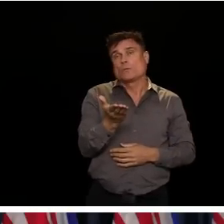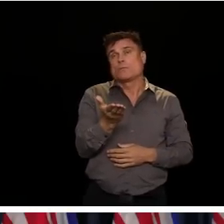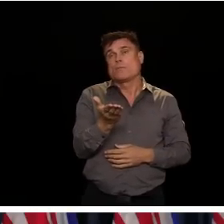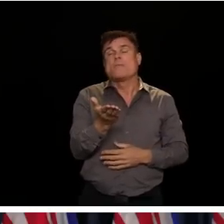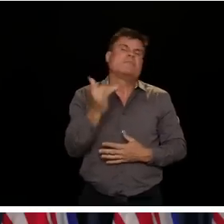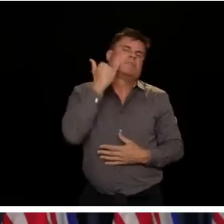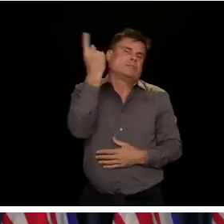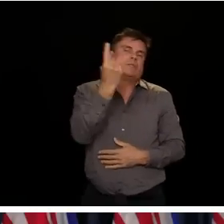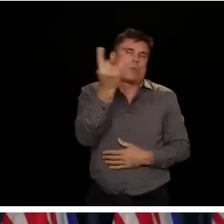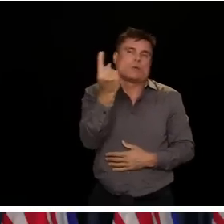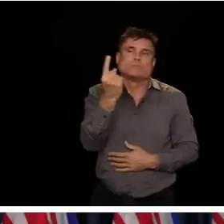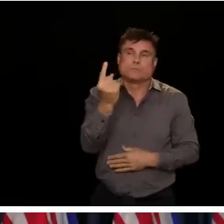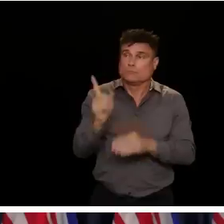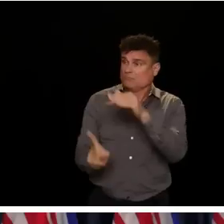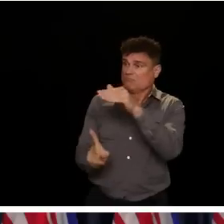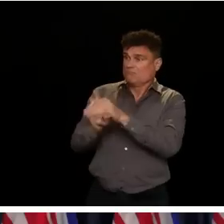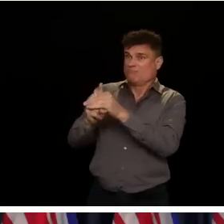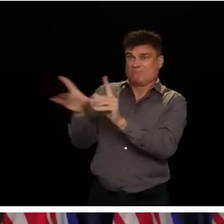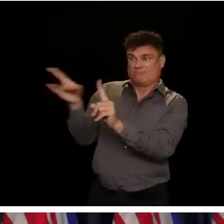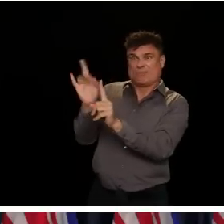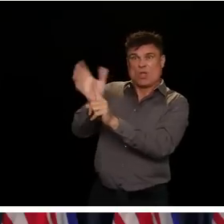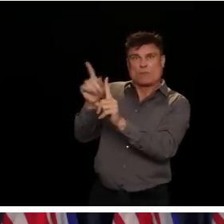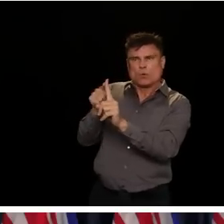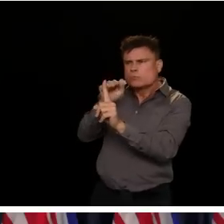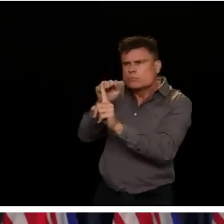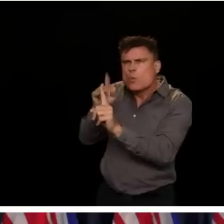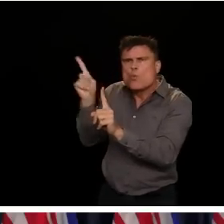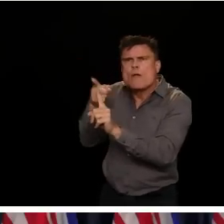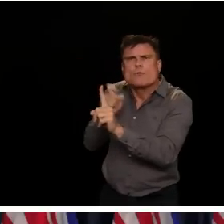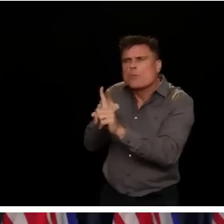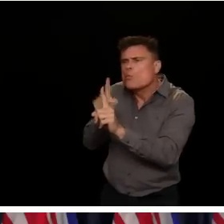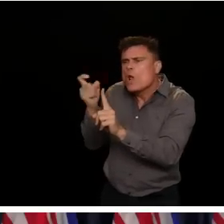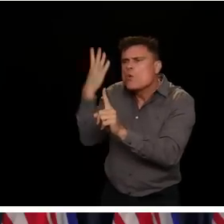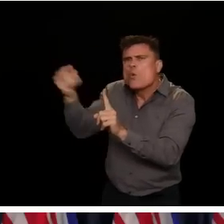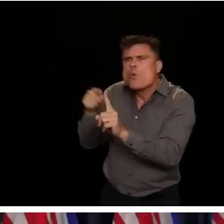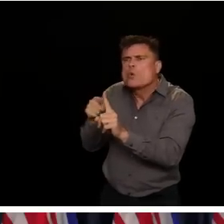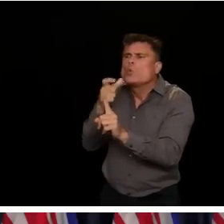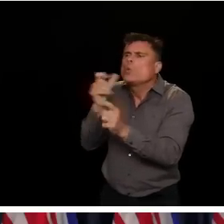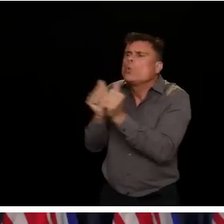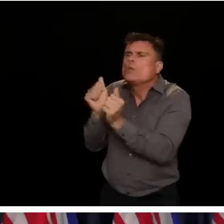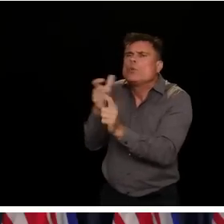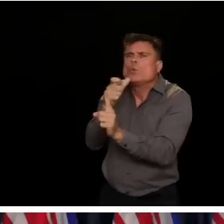it on, particularly to those you are closest to. How we do that is through the public-health work